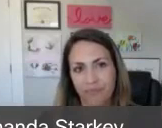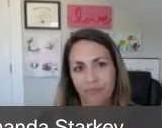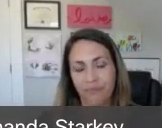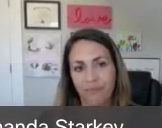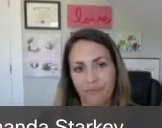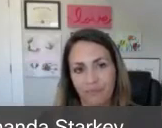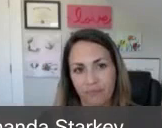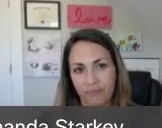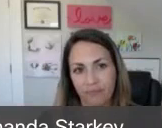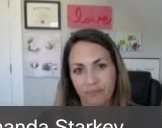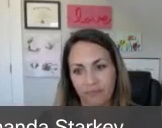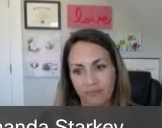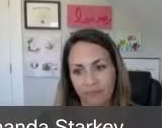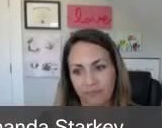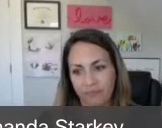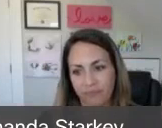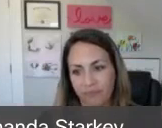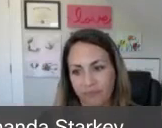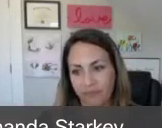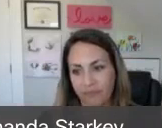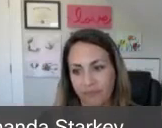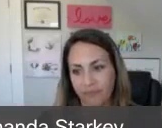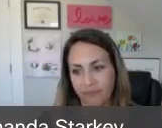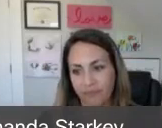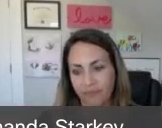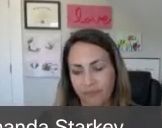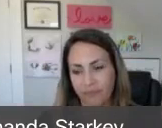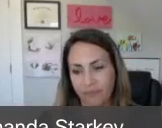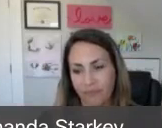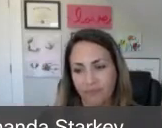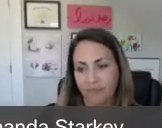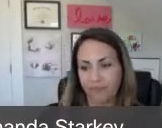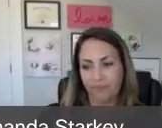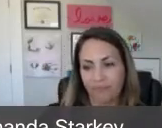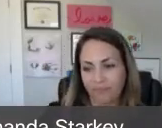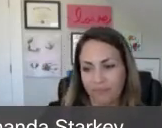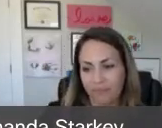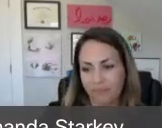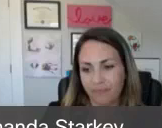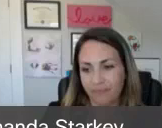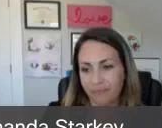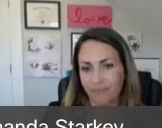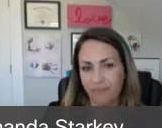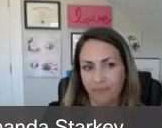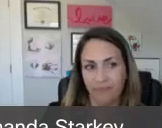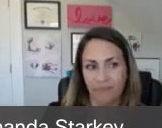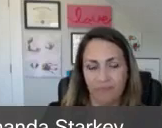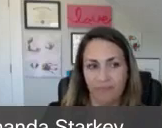until I shared it with the DDS, but just so that you knew, like, we aren't talking to other people in the company about